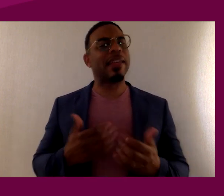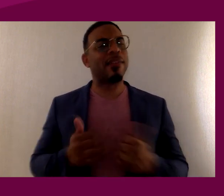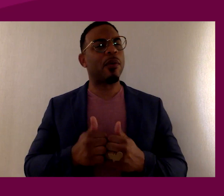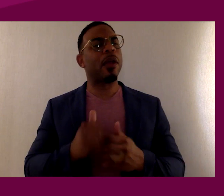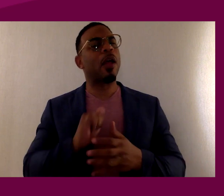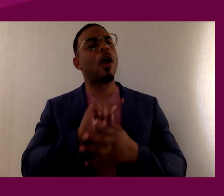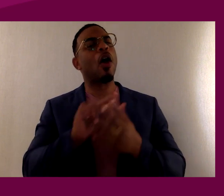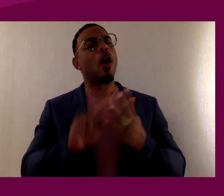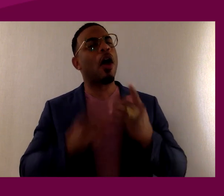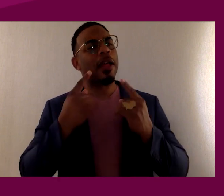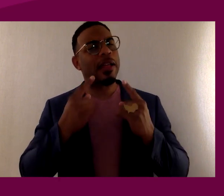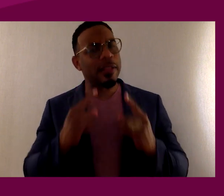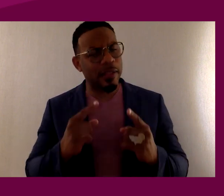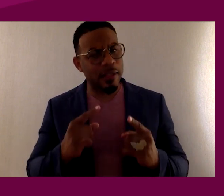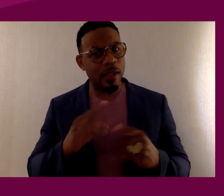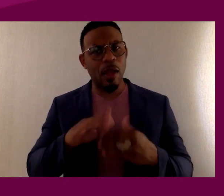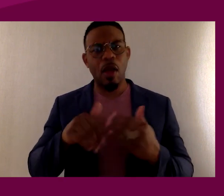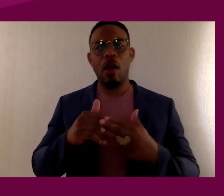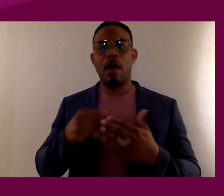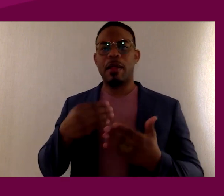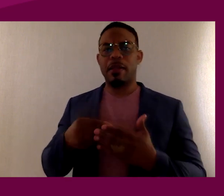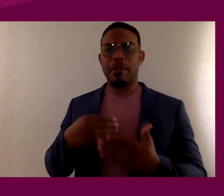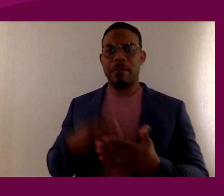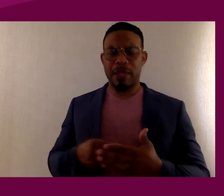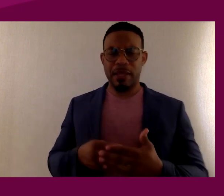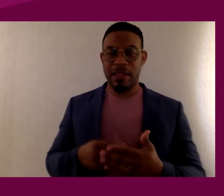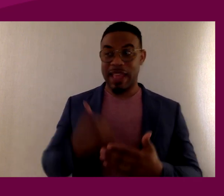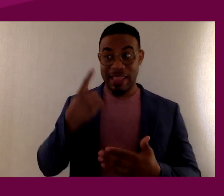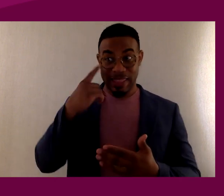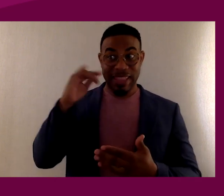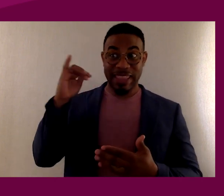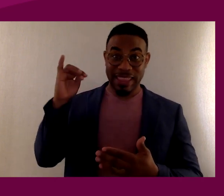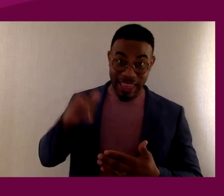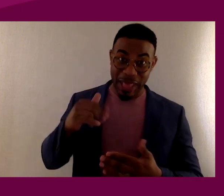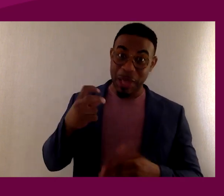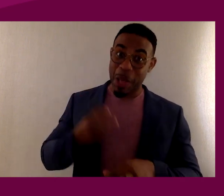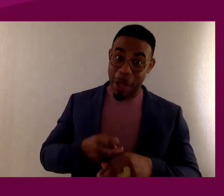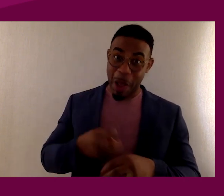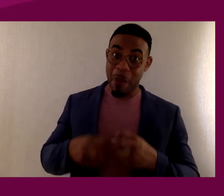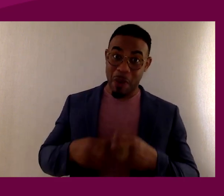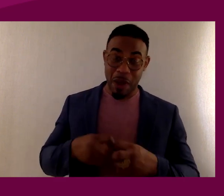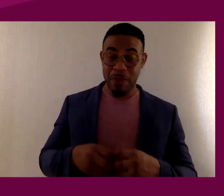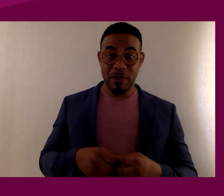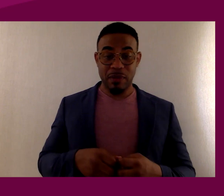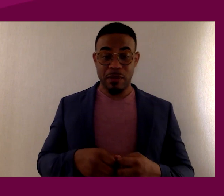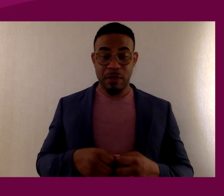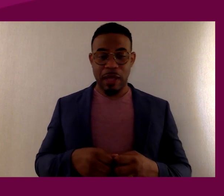in their lives. Even with all of the accessibility and all of this money, I think that's a pretty